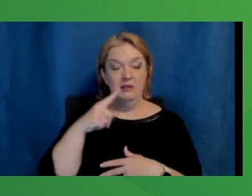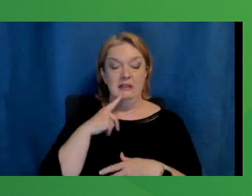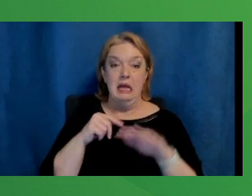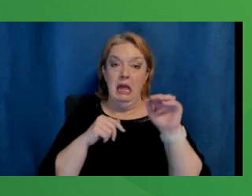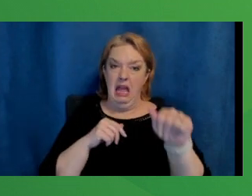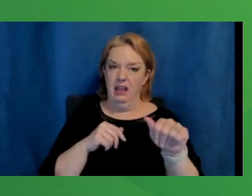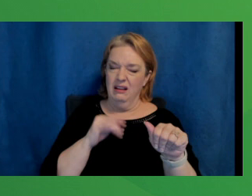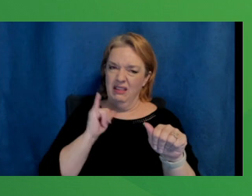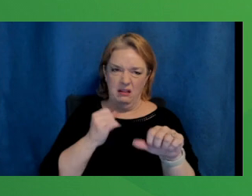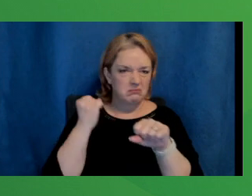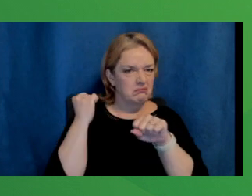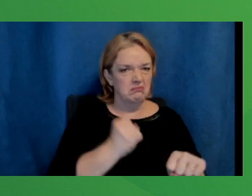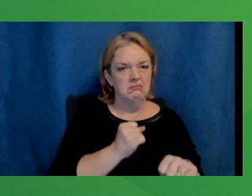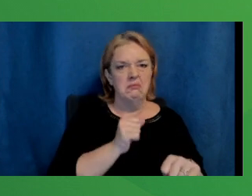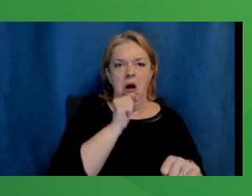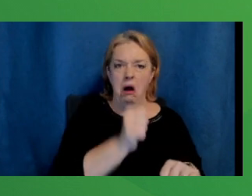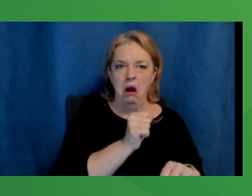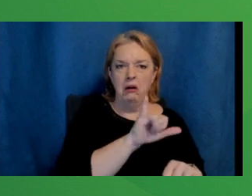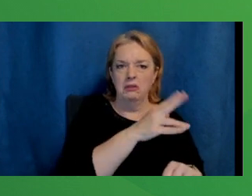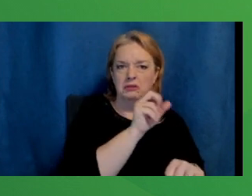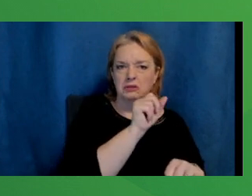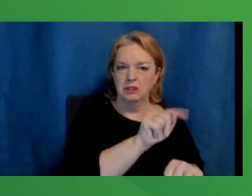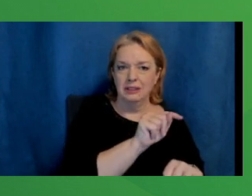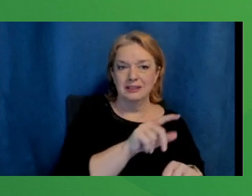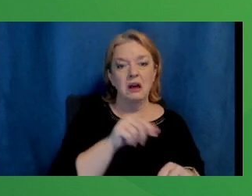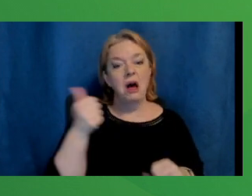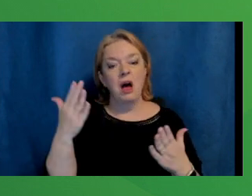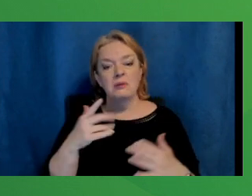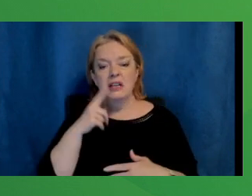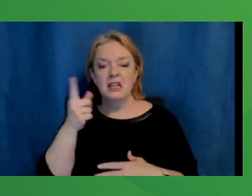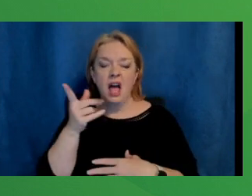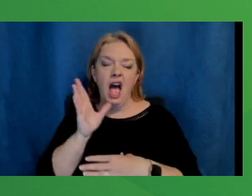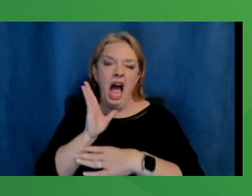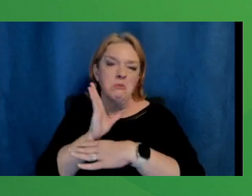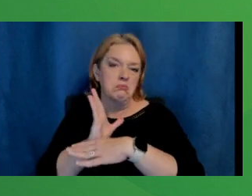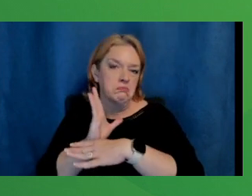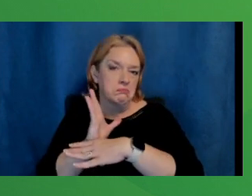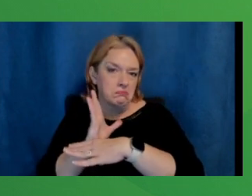whereas another student has A as being kind of in the middle. We had a debate about this.